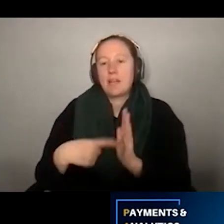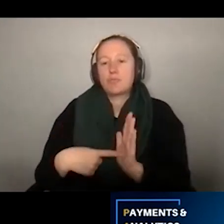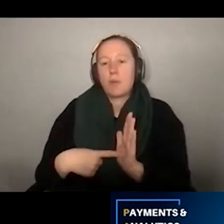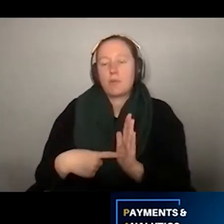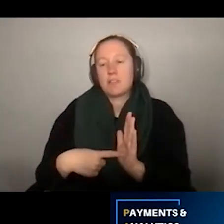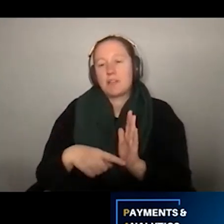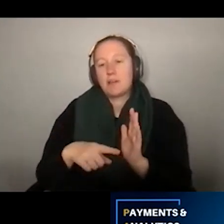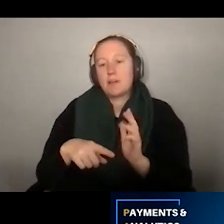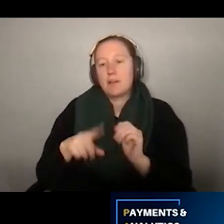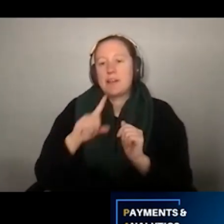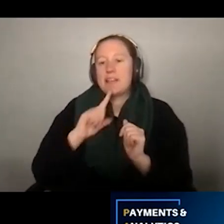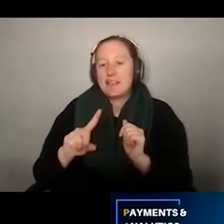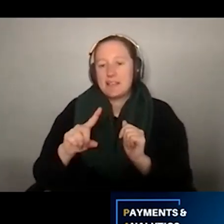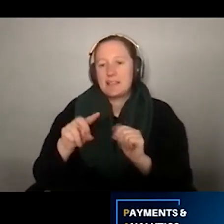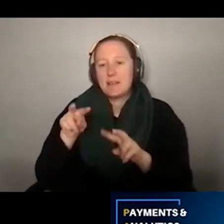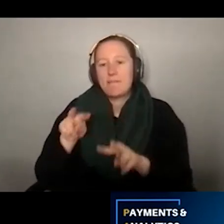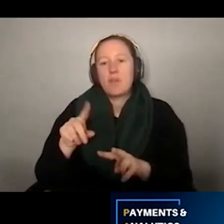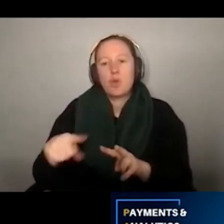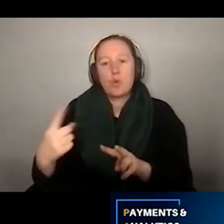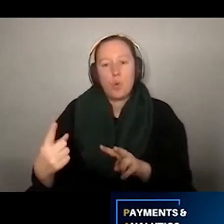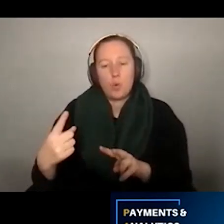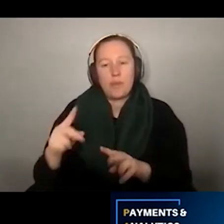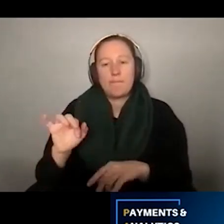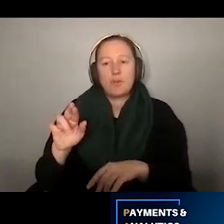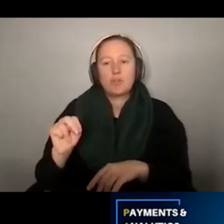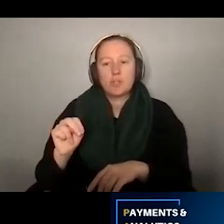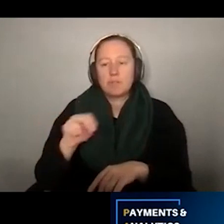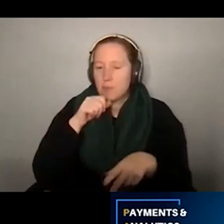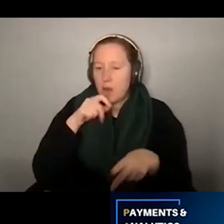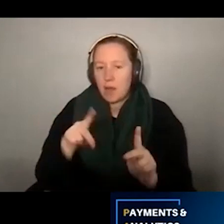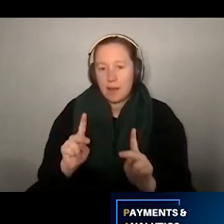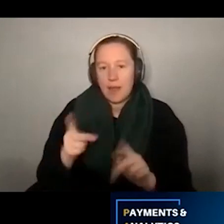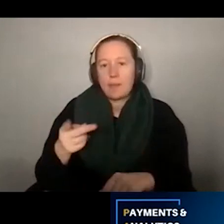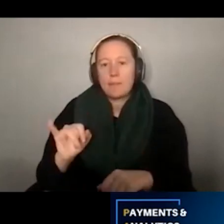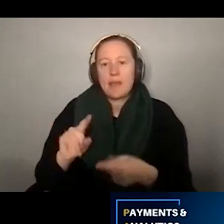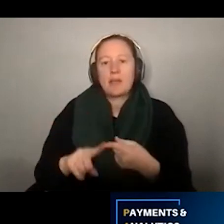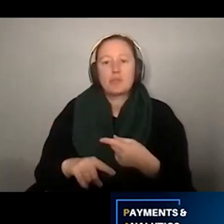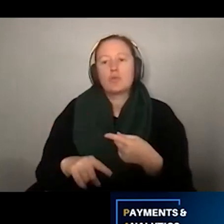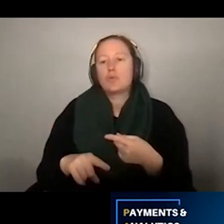is a view-only version that would not allow the PI to necessarily transact or